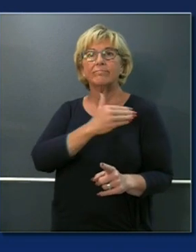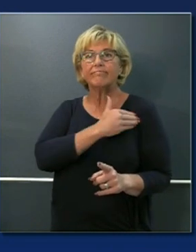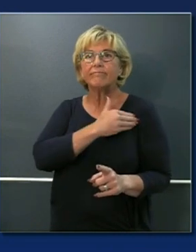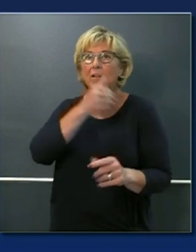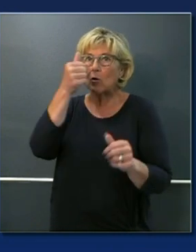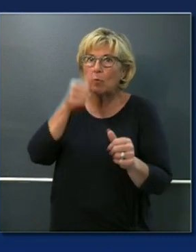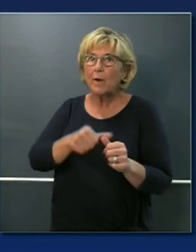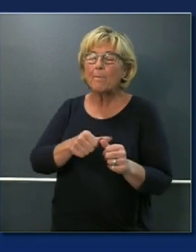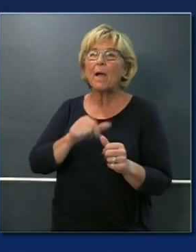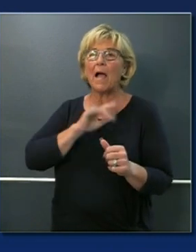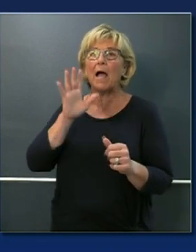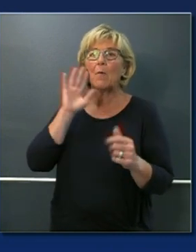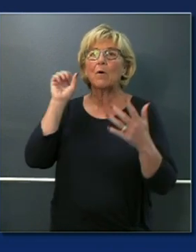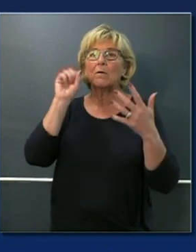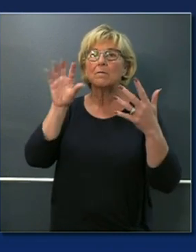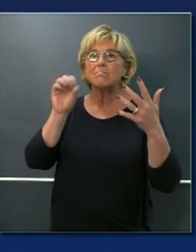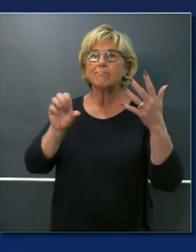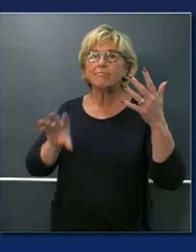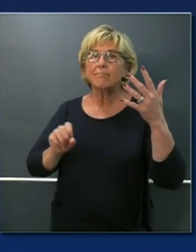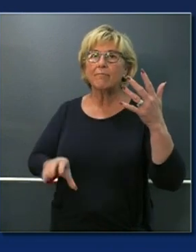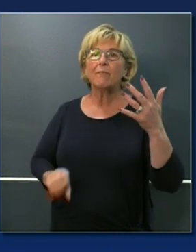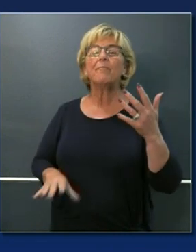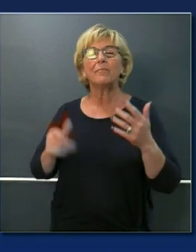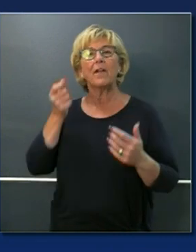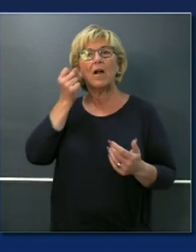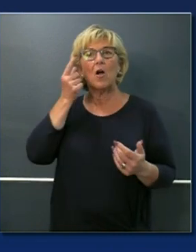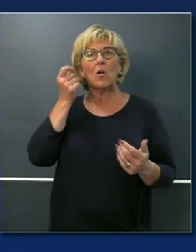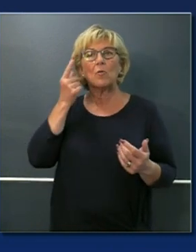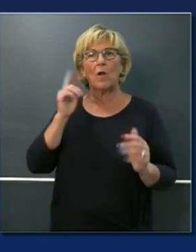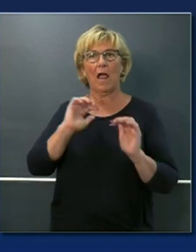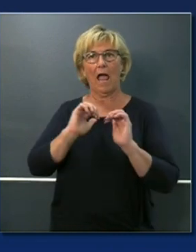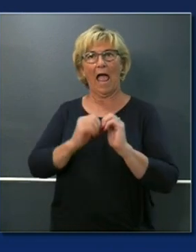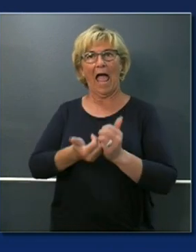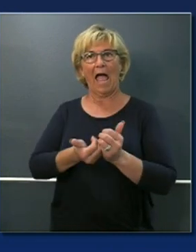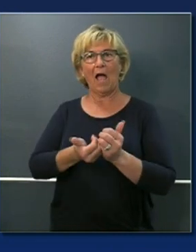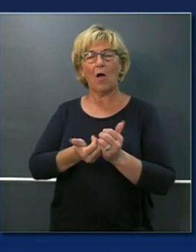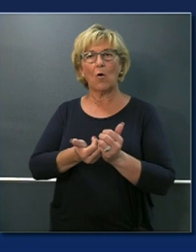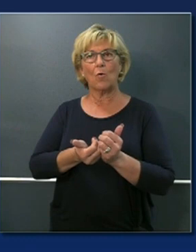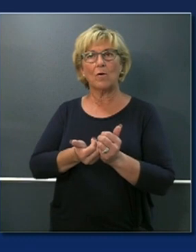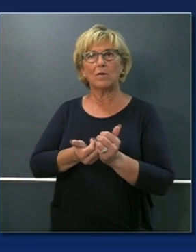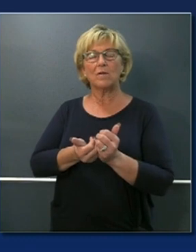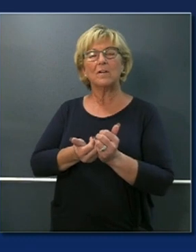KNOW WE CAN BE SAFE, THERE IS GOING TO BE A TIME WHERE WE HAVE TO BE VERY VERY THOUGHTFUL